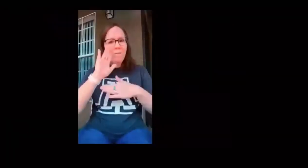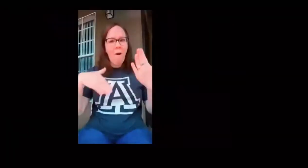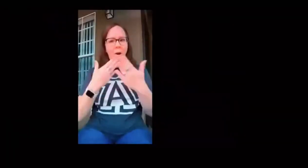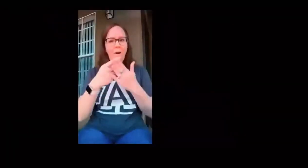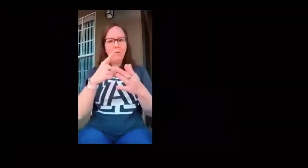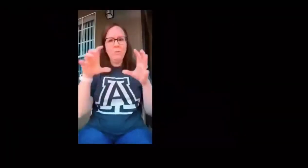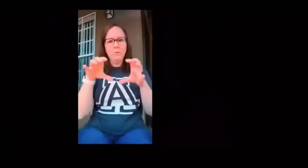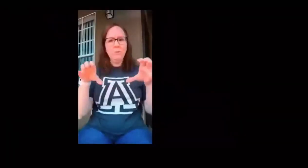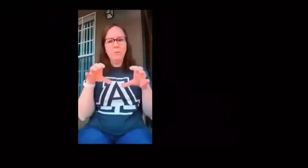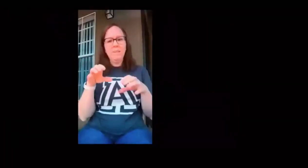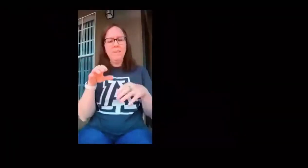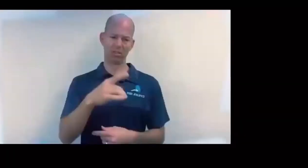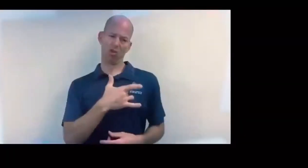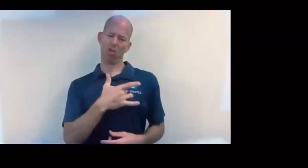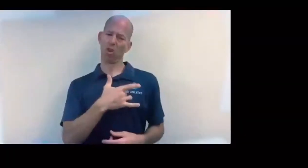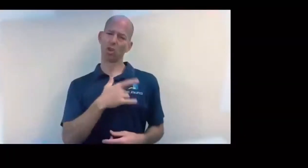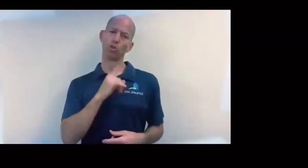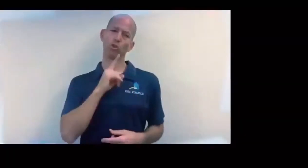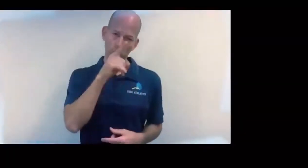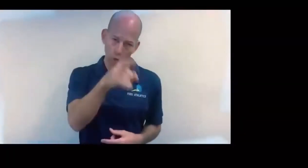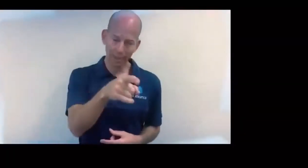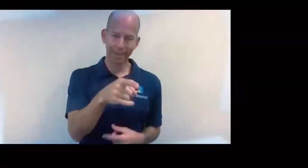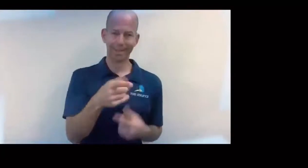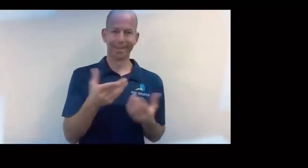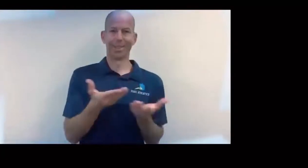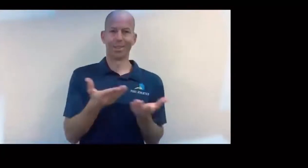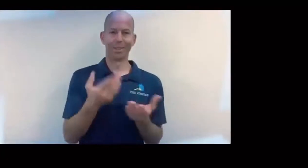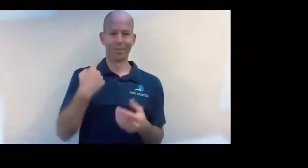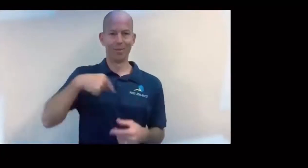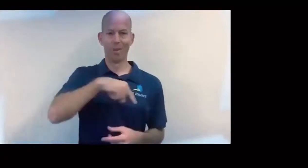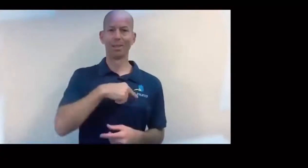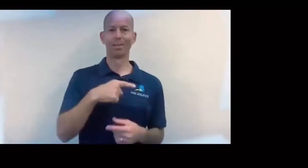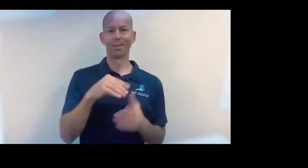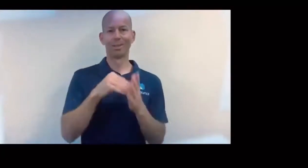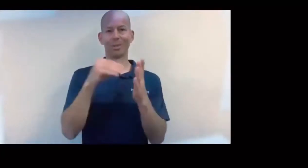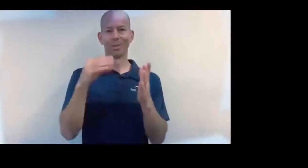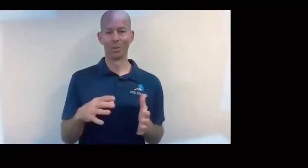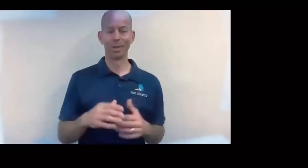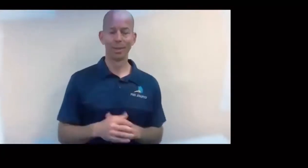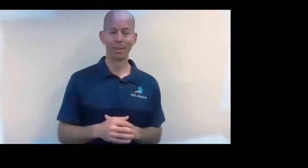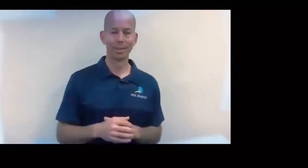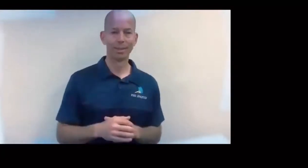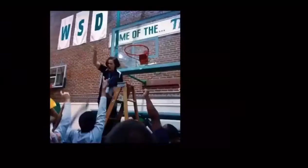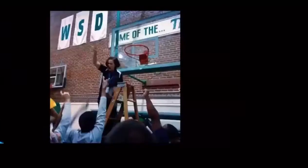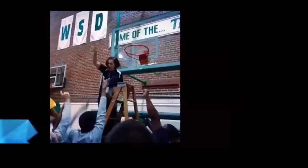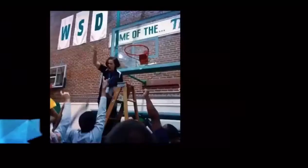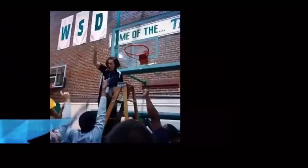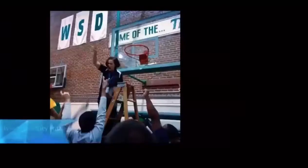Thank you for all that you do Your heart is truly here for us and our students